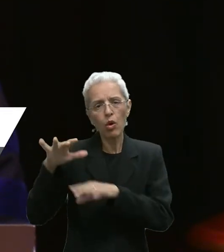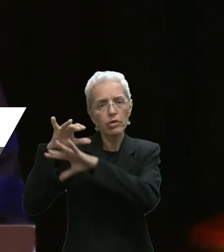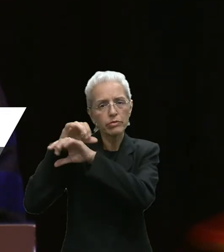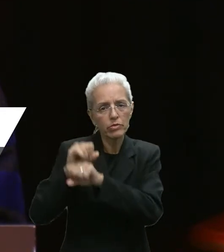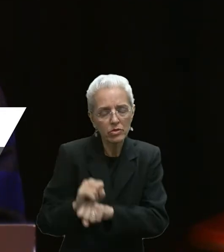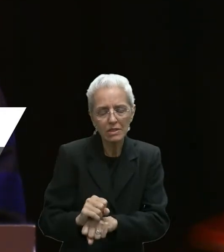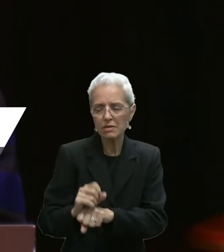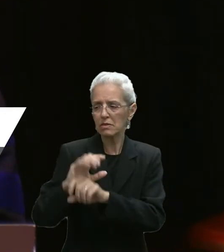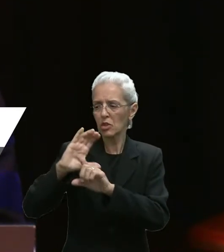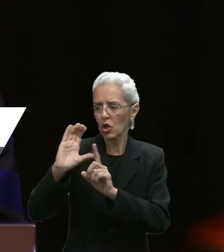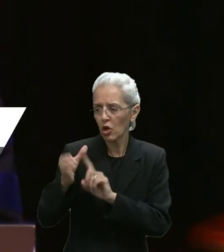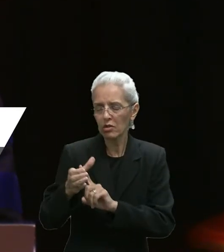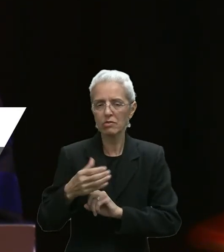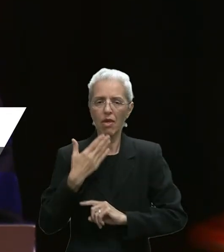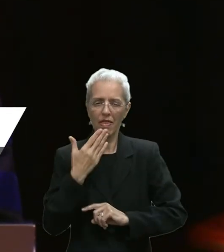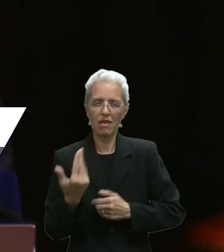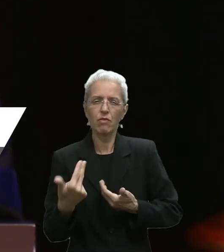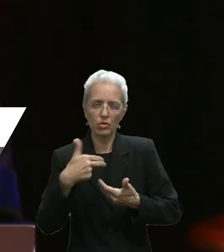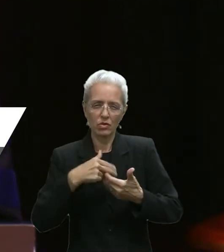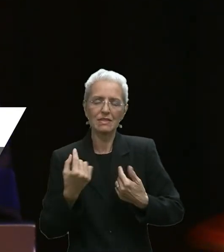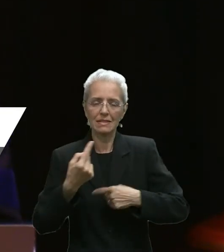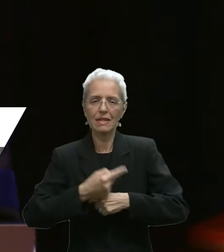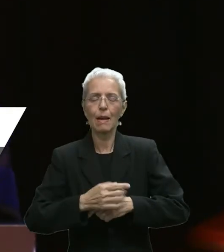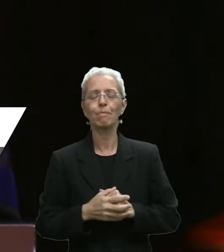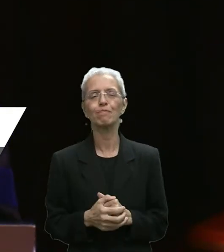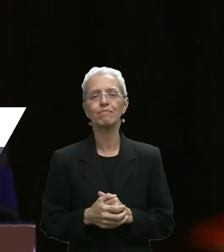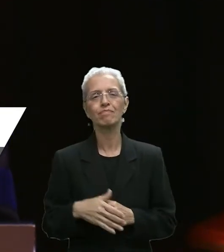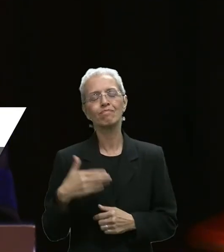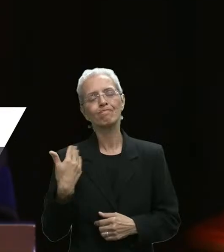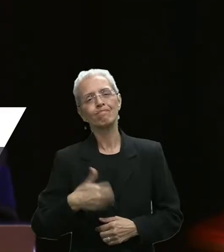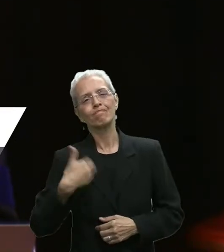we express gratitude for this day.